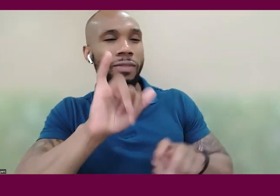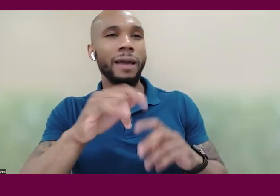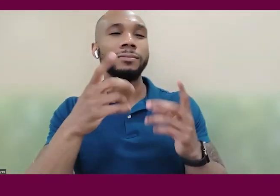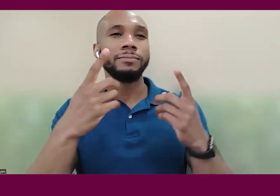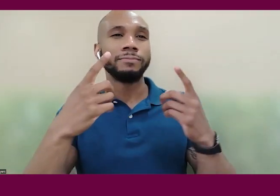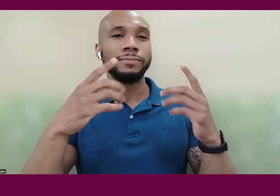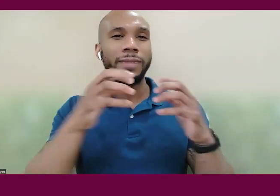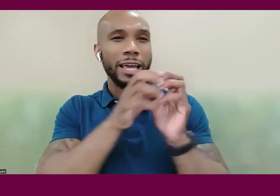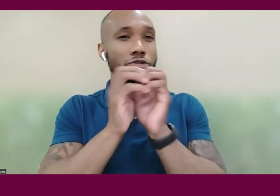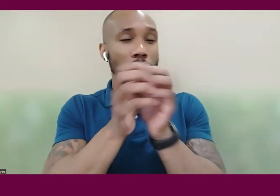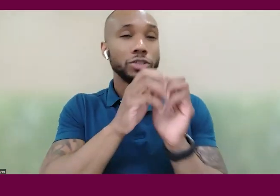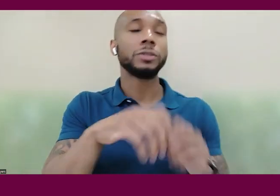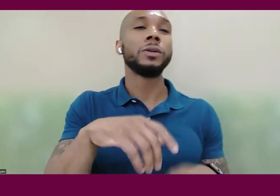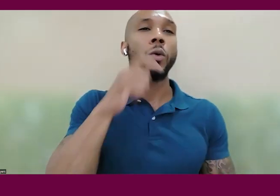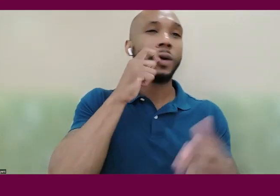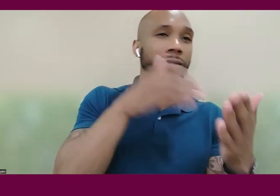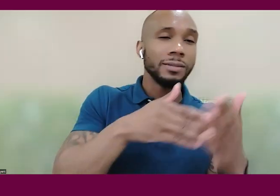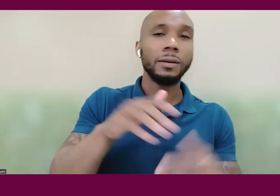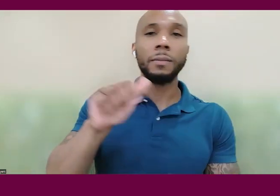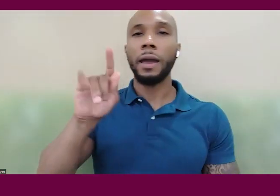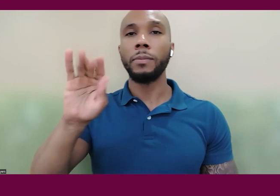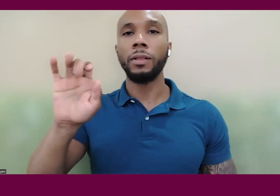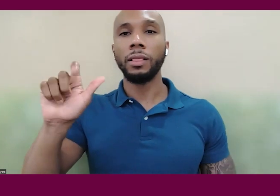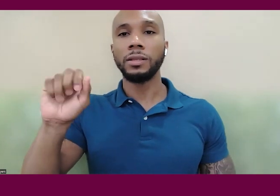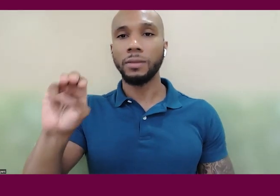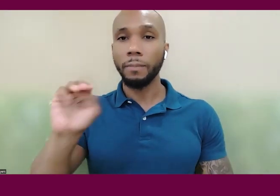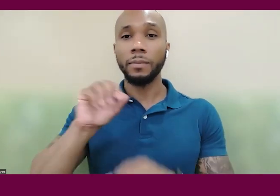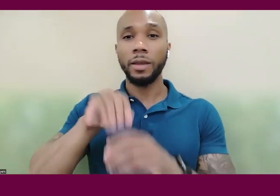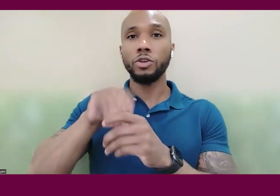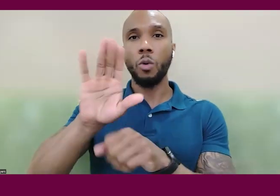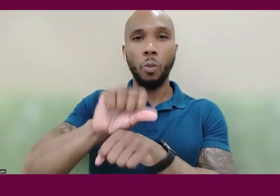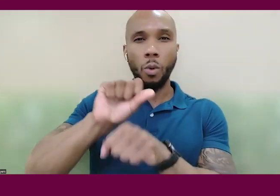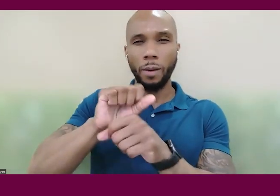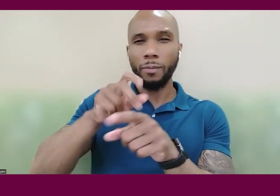between racism and ableism in your work, professionally speaking?